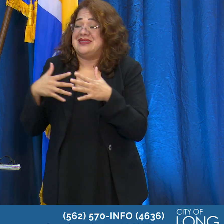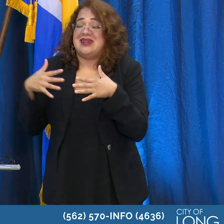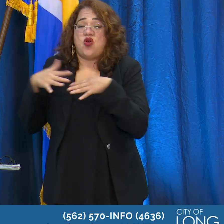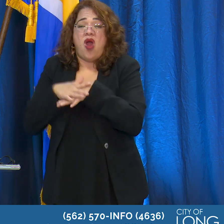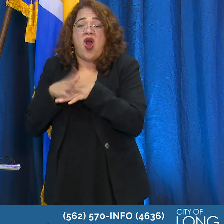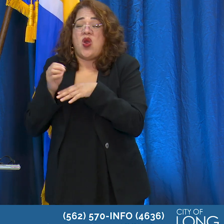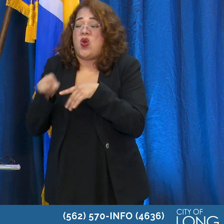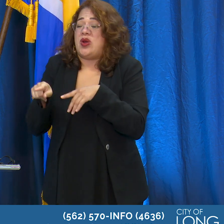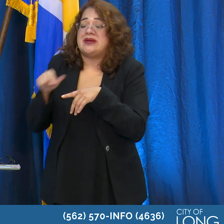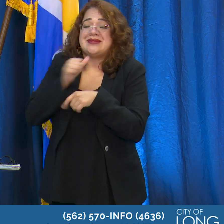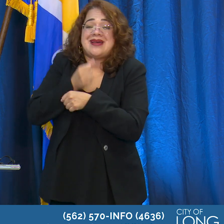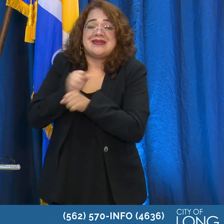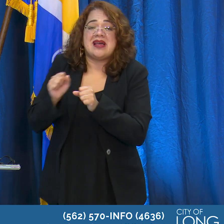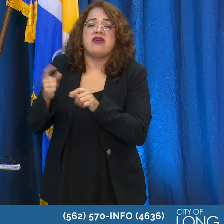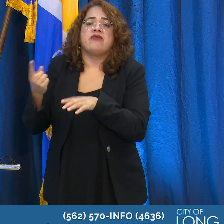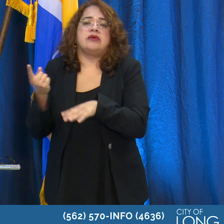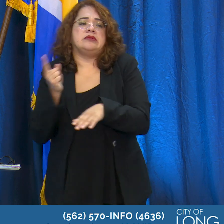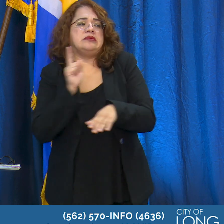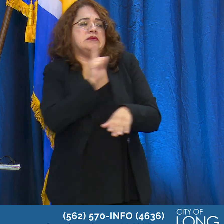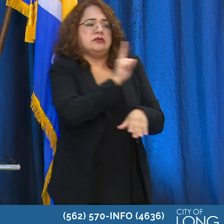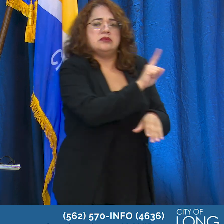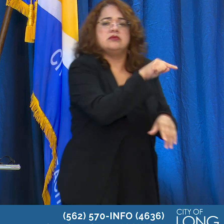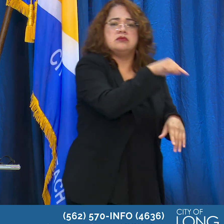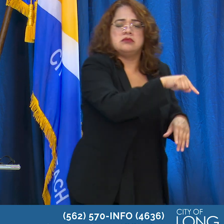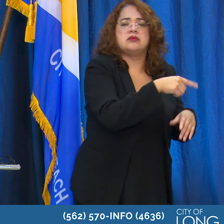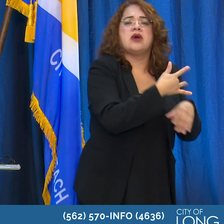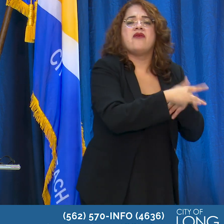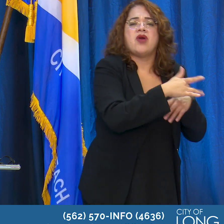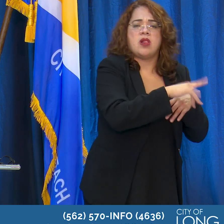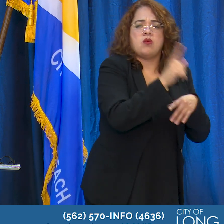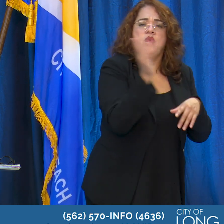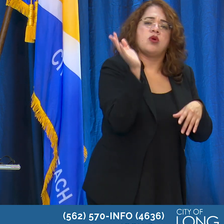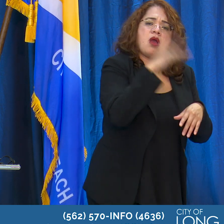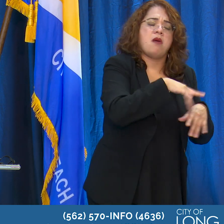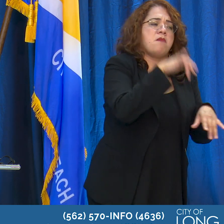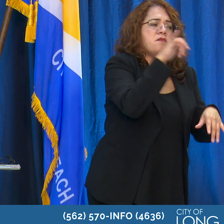And that site has 24 beds. So we continue to provide those opportunities.